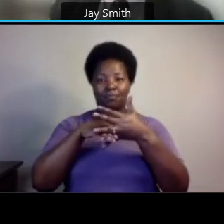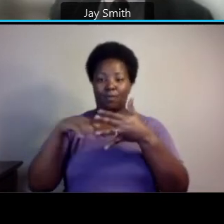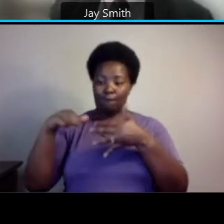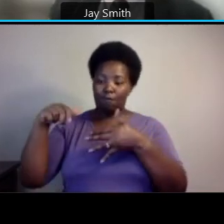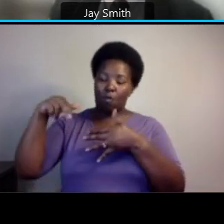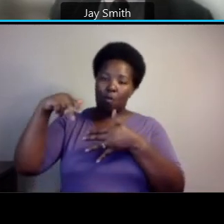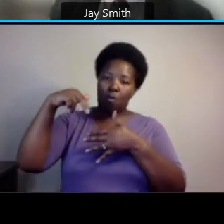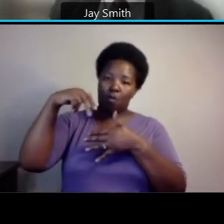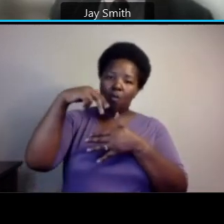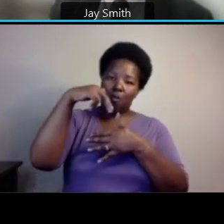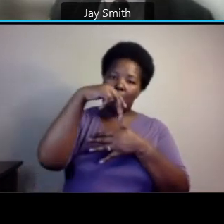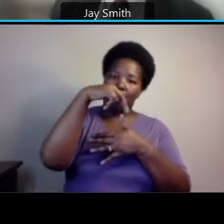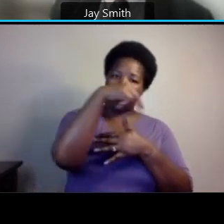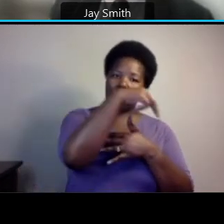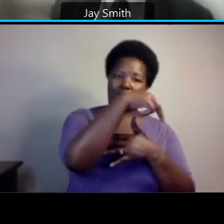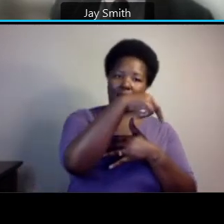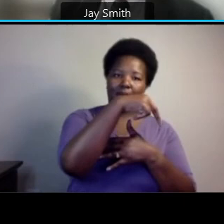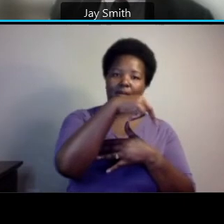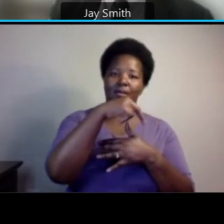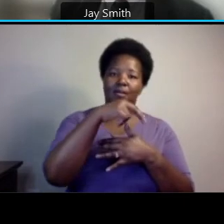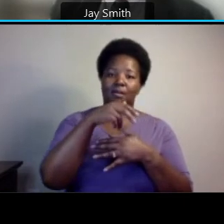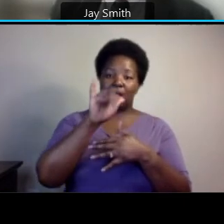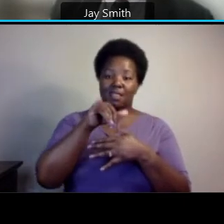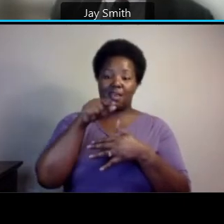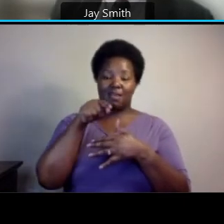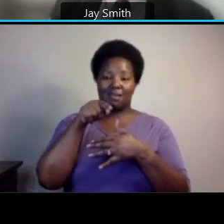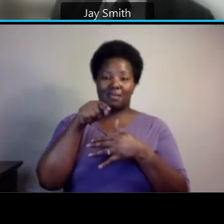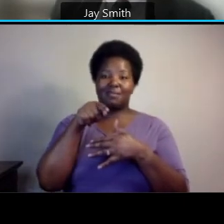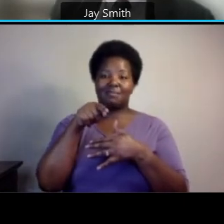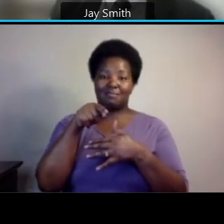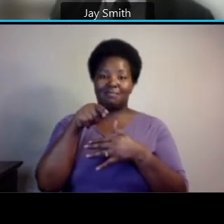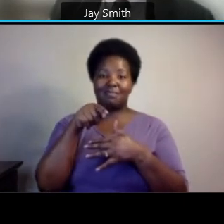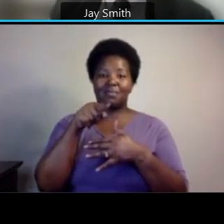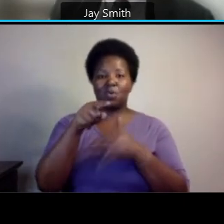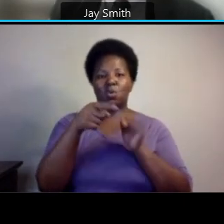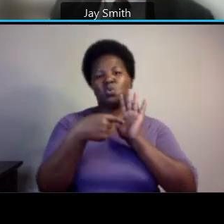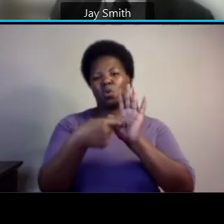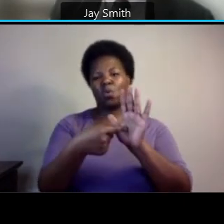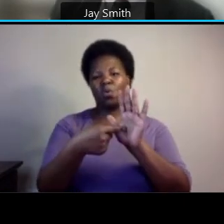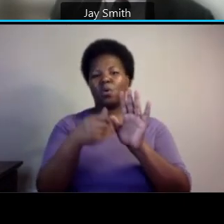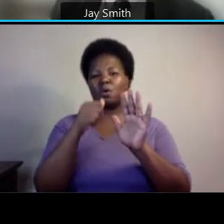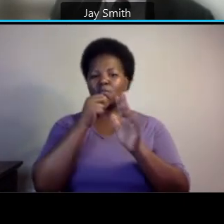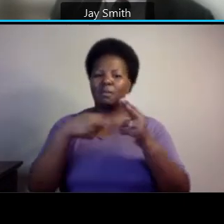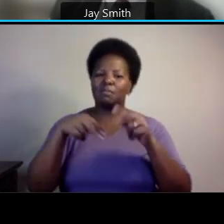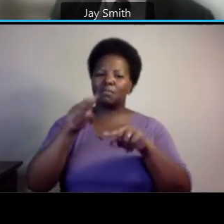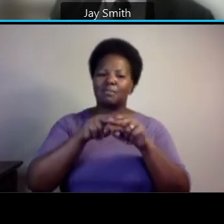is part of the traffic and pedestrian operation which provides an additional six seconds from